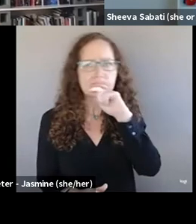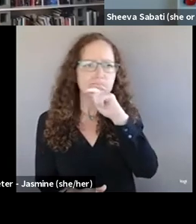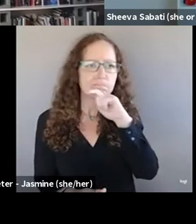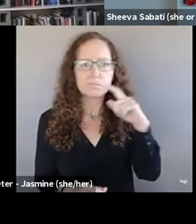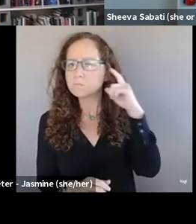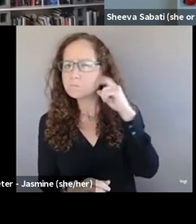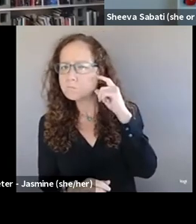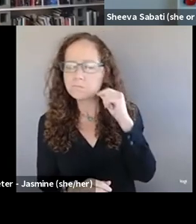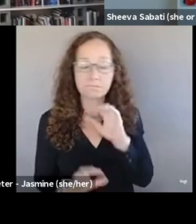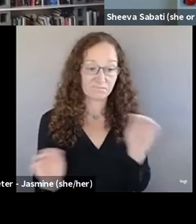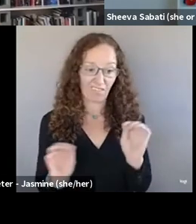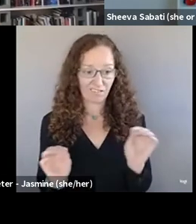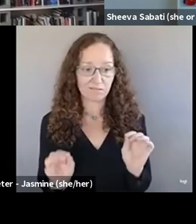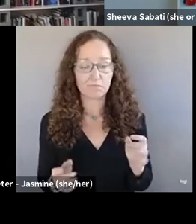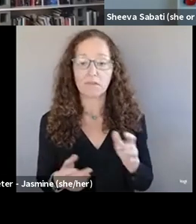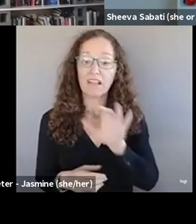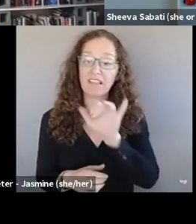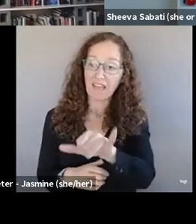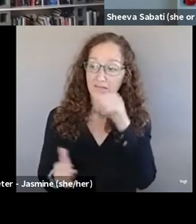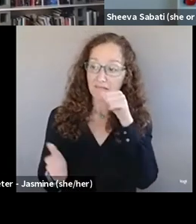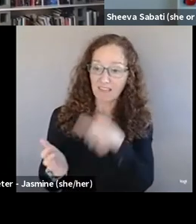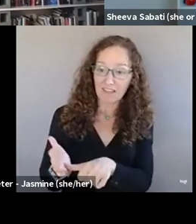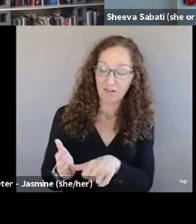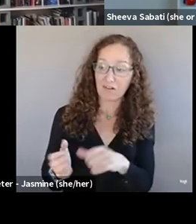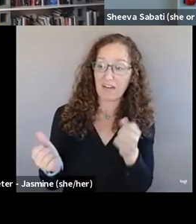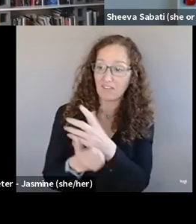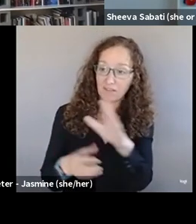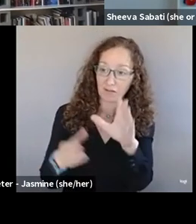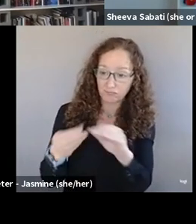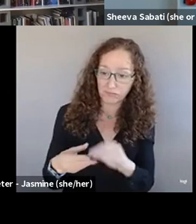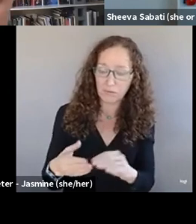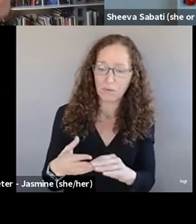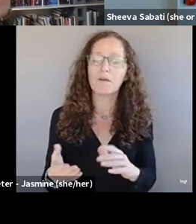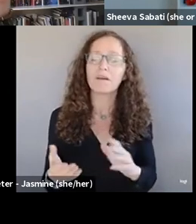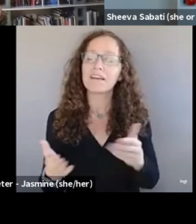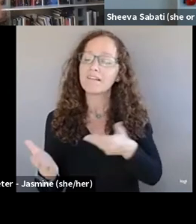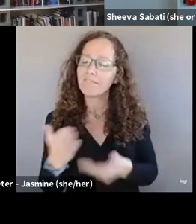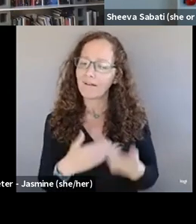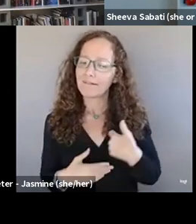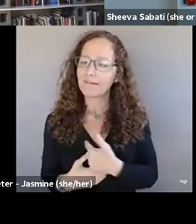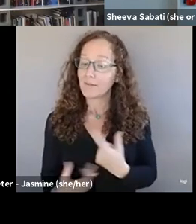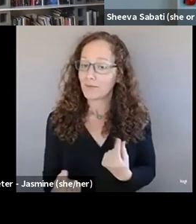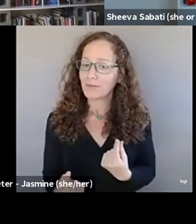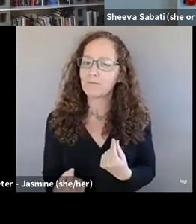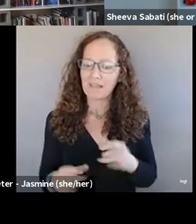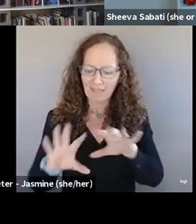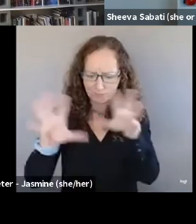invites us to question the nature of that thing. So I really appreciate all that she said about that she shared